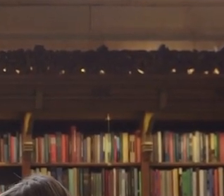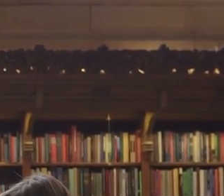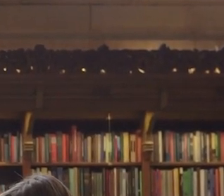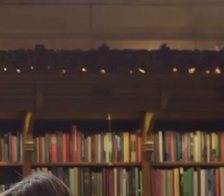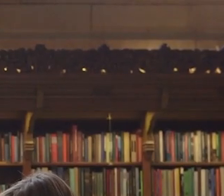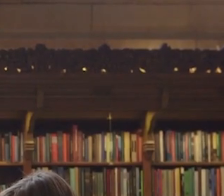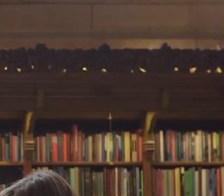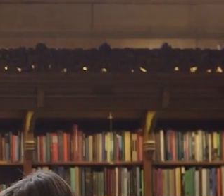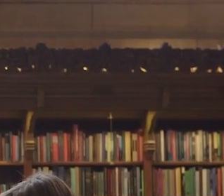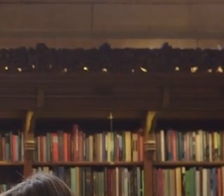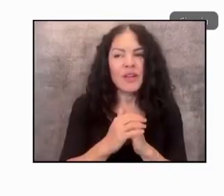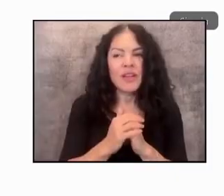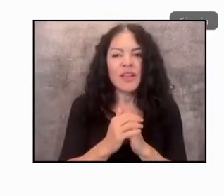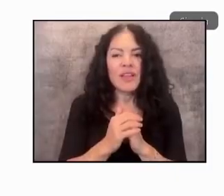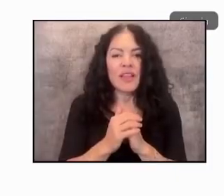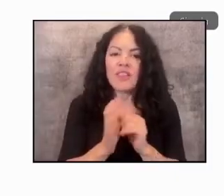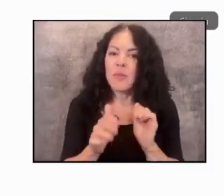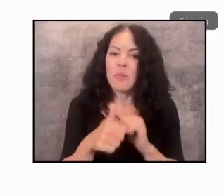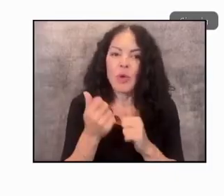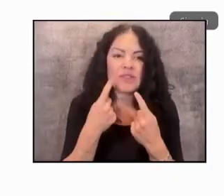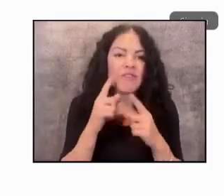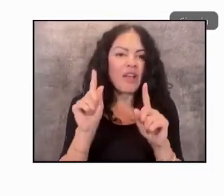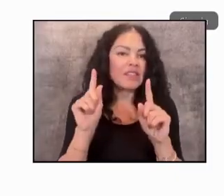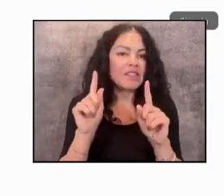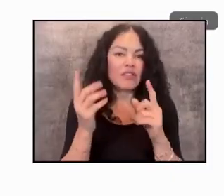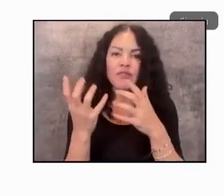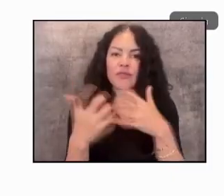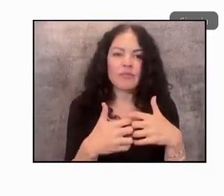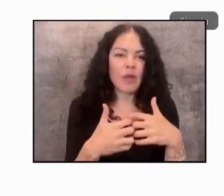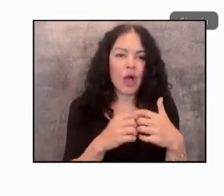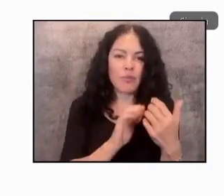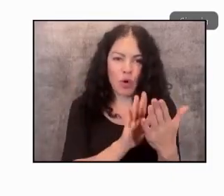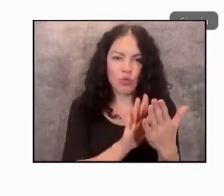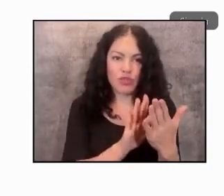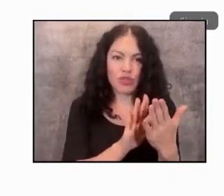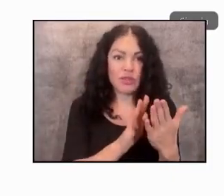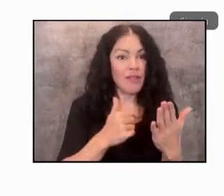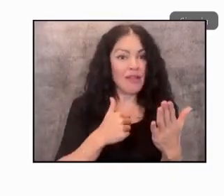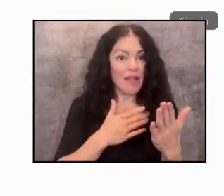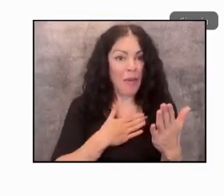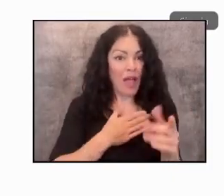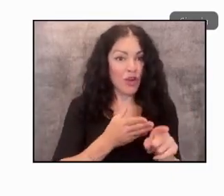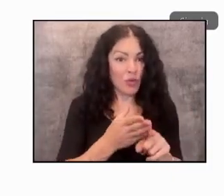the most effective approach in my career so far, I discovered that you can come back and